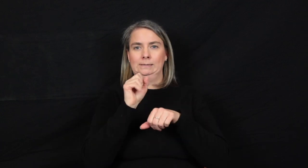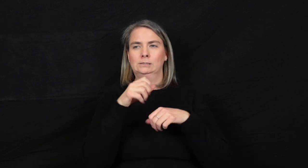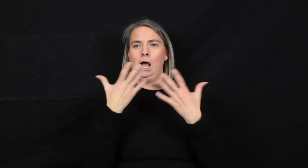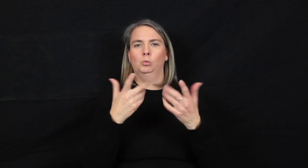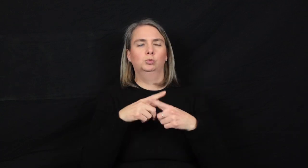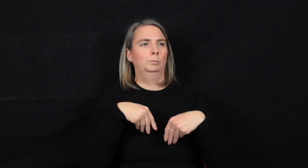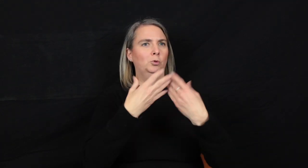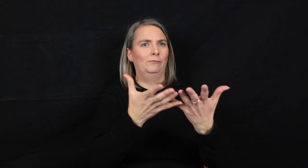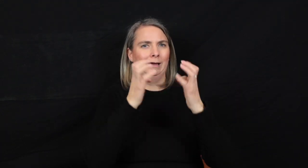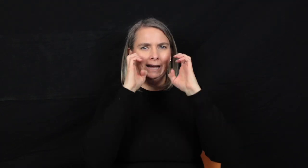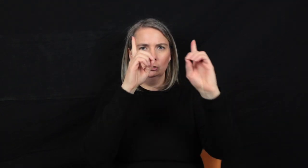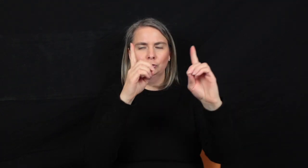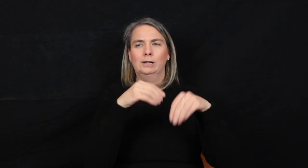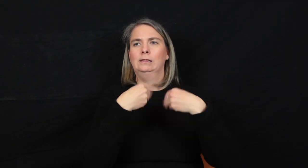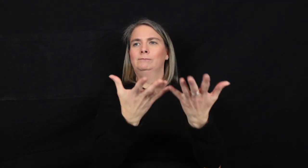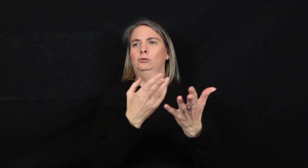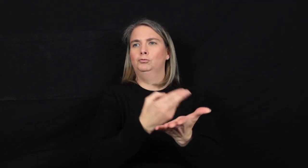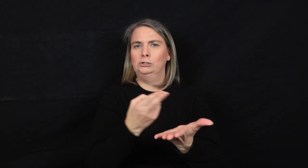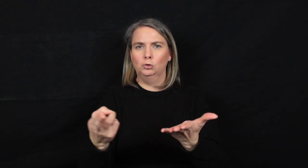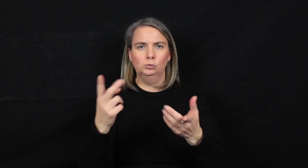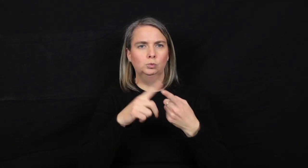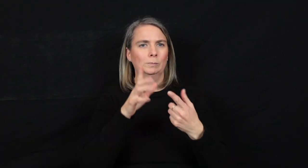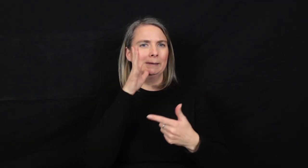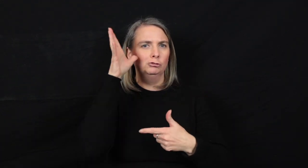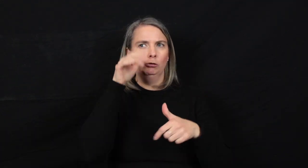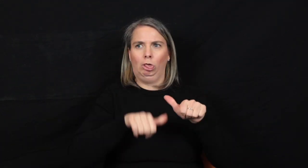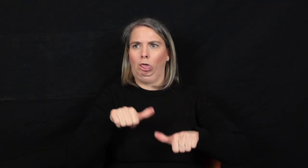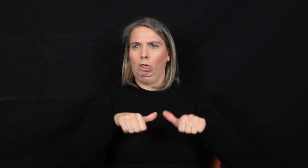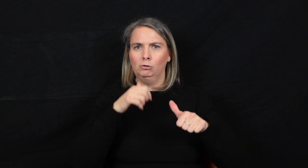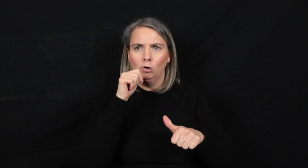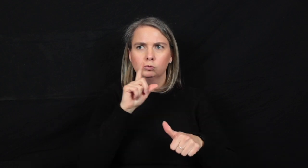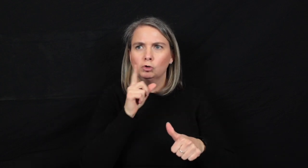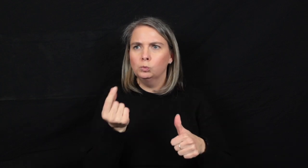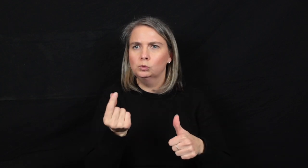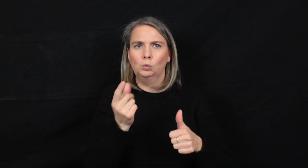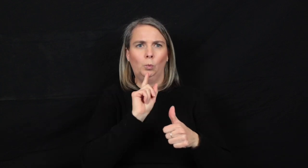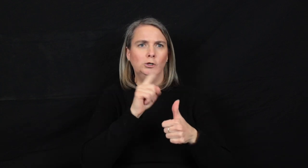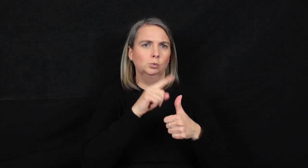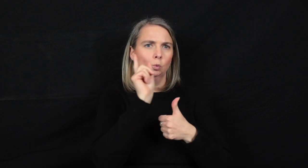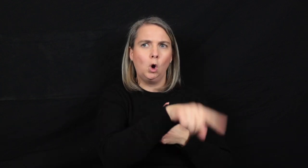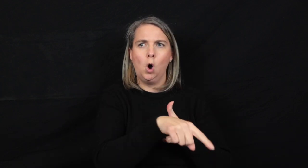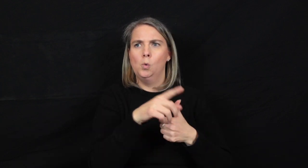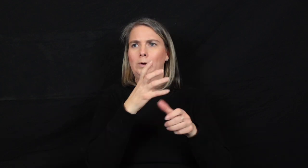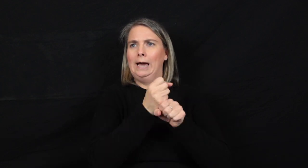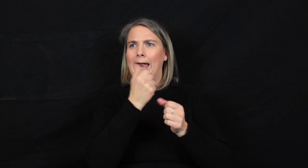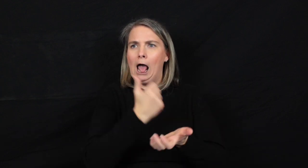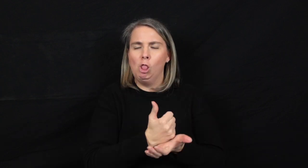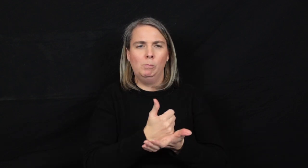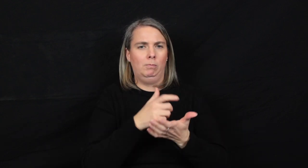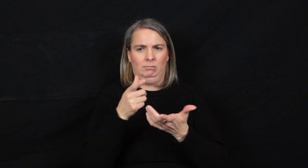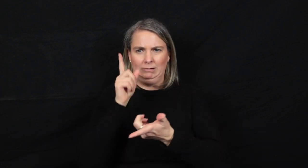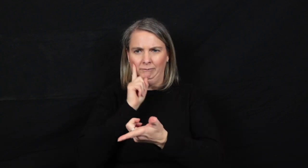resources to parents who are not sure what to do or where to go for help. For example,